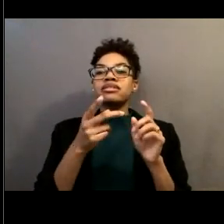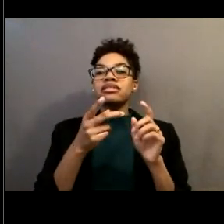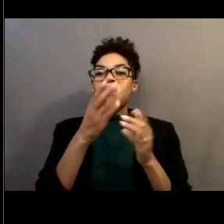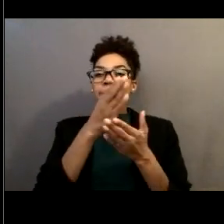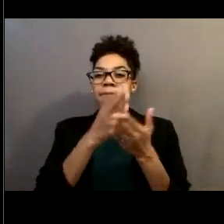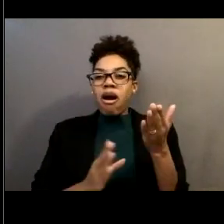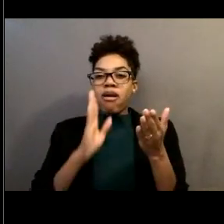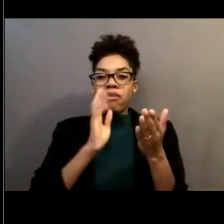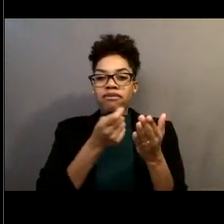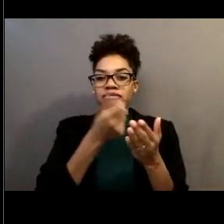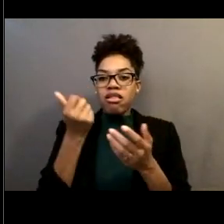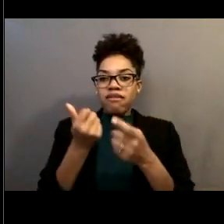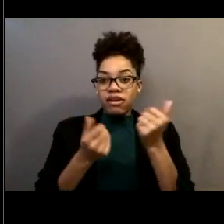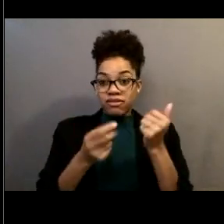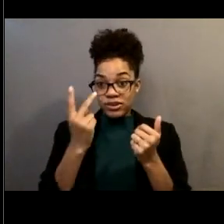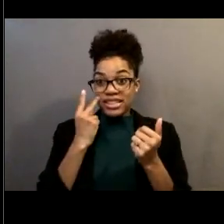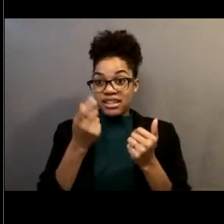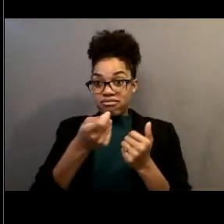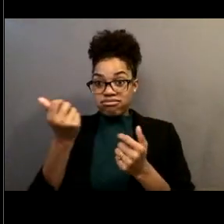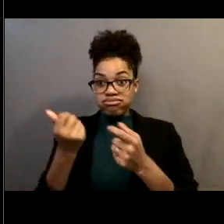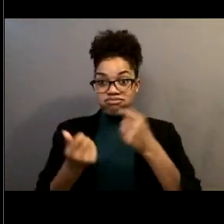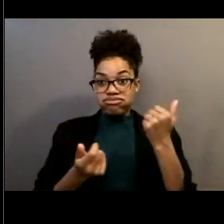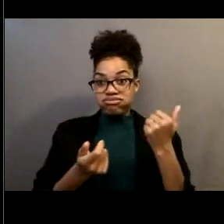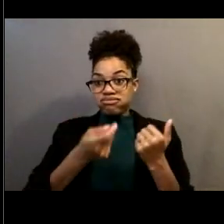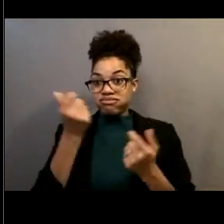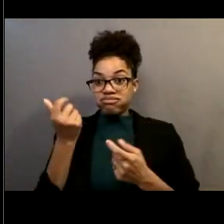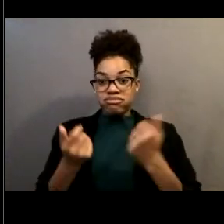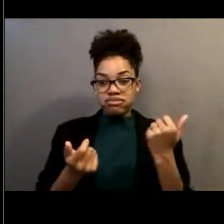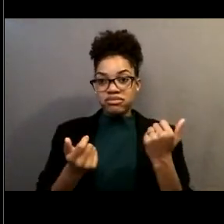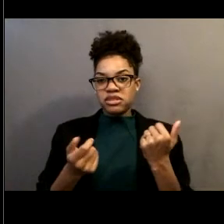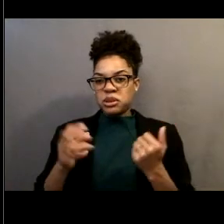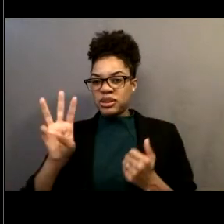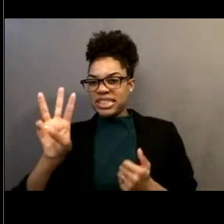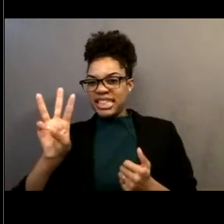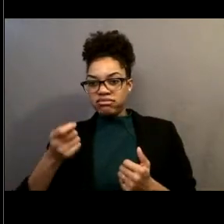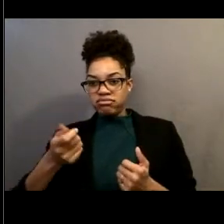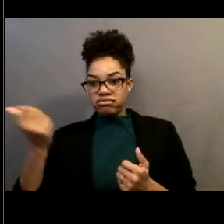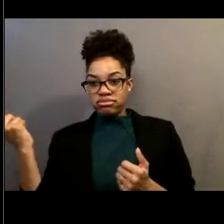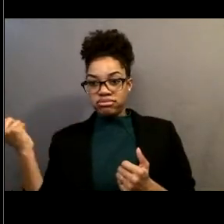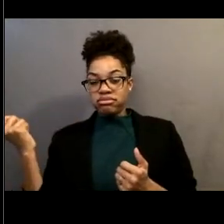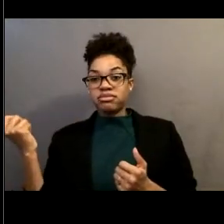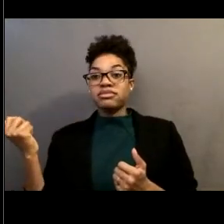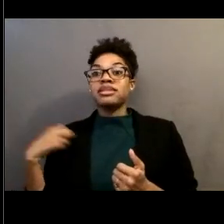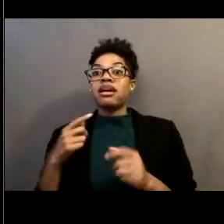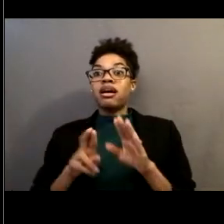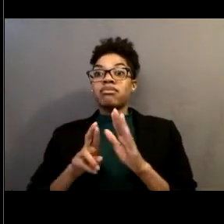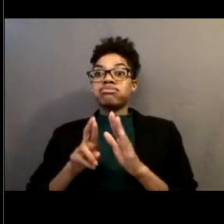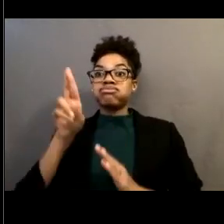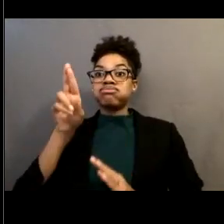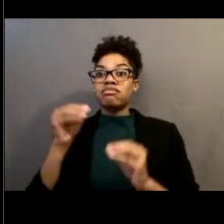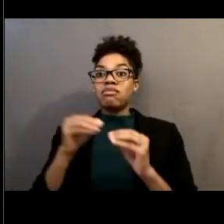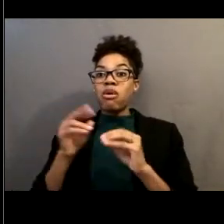Like there, there's the solid rocket motors are being let go. And then as we go forward in time,